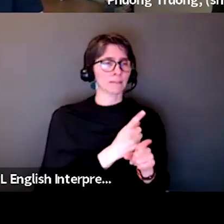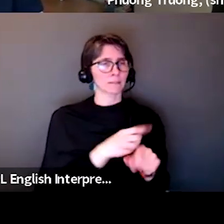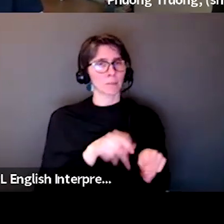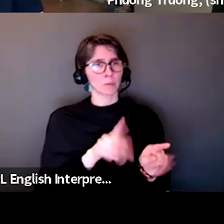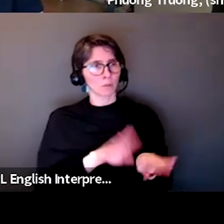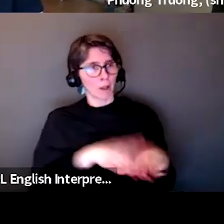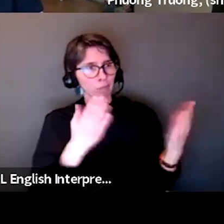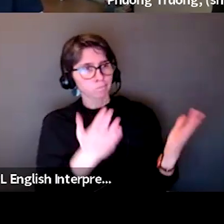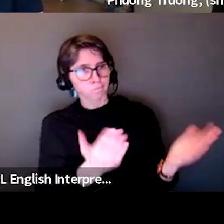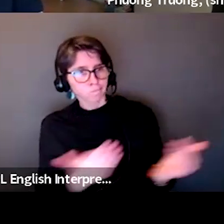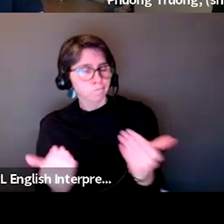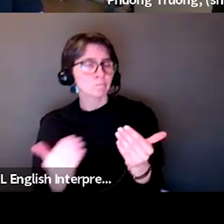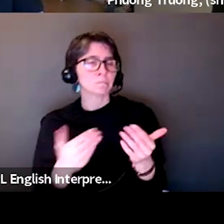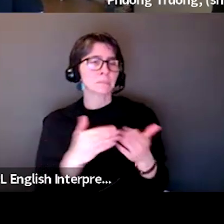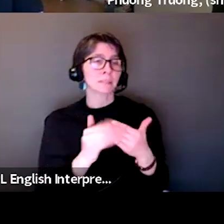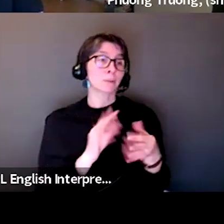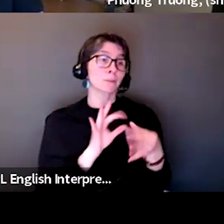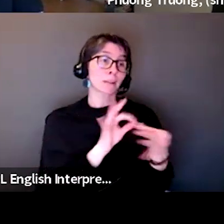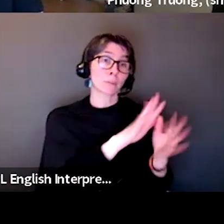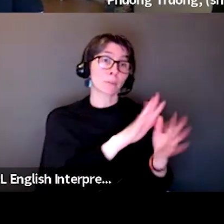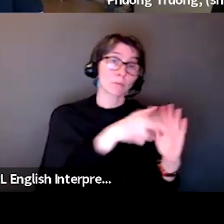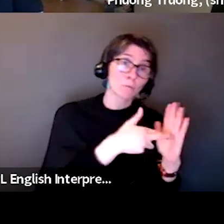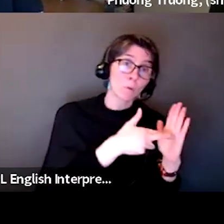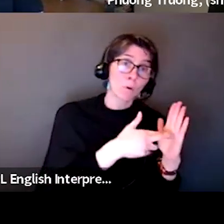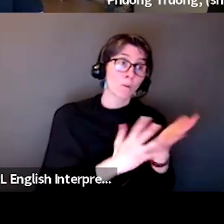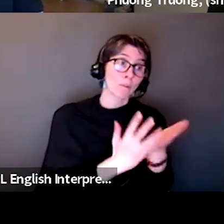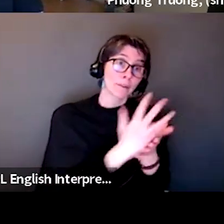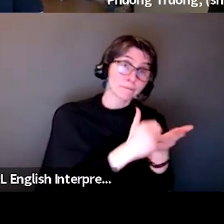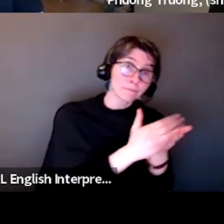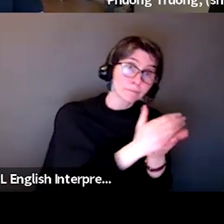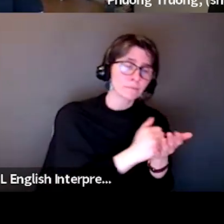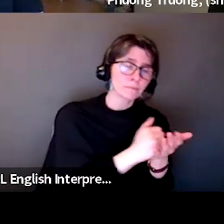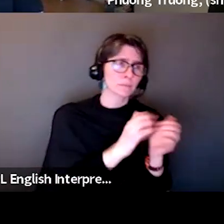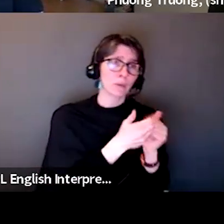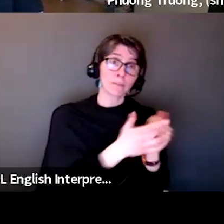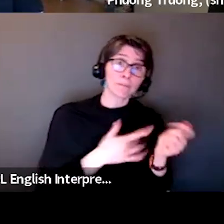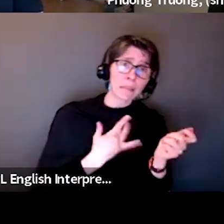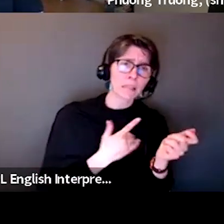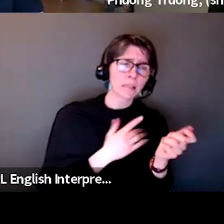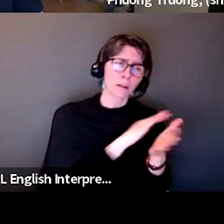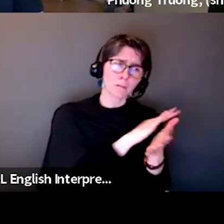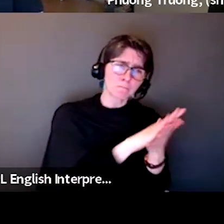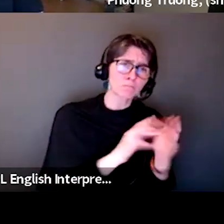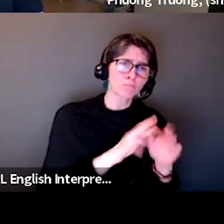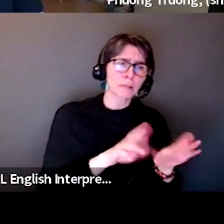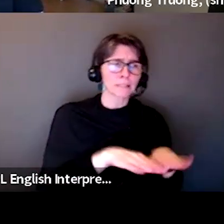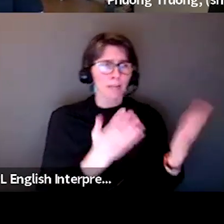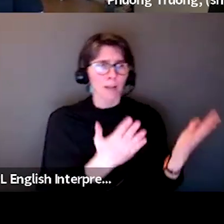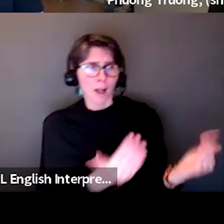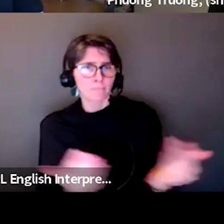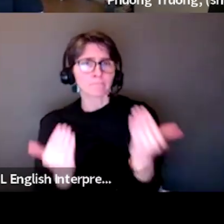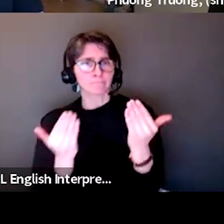own job or just their overall compensation, how they're feeling. So, really it's just important